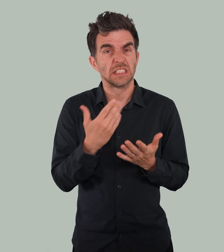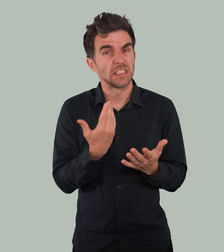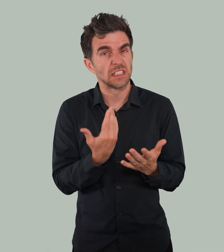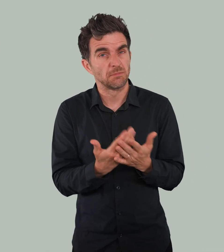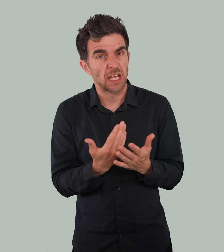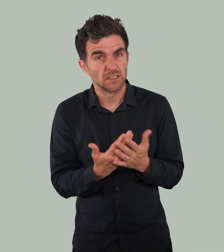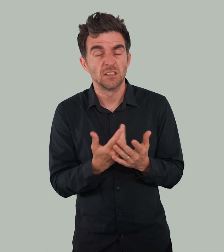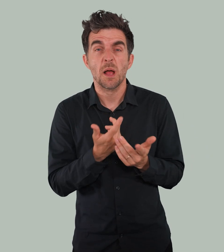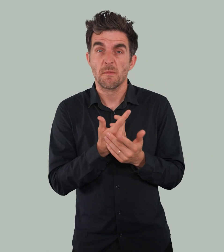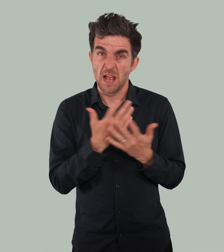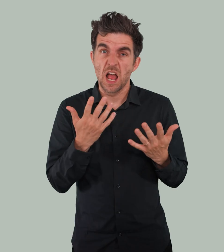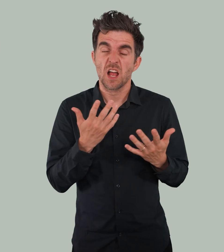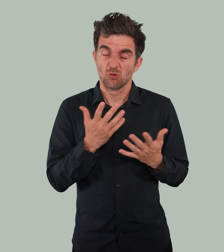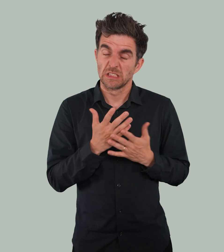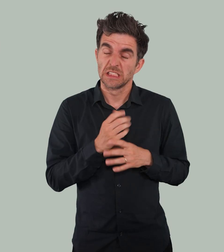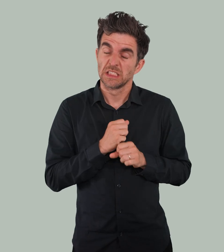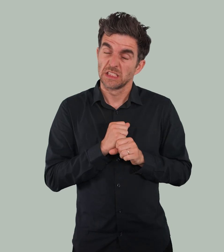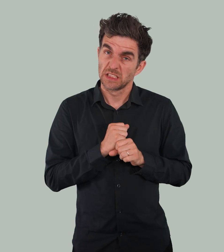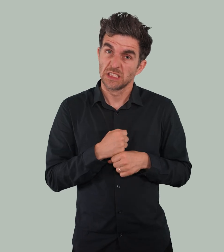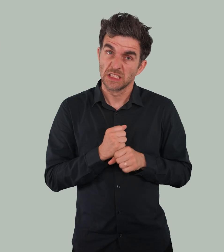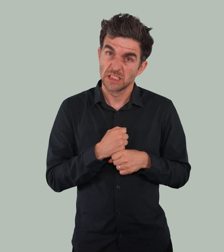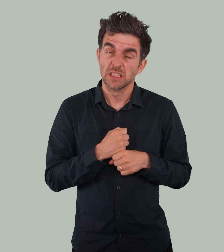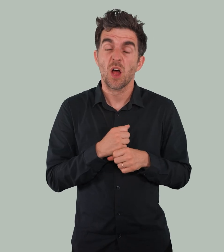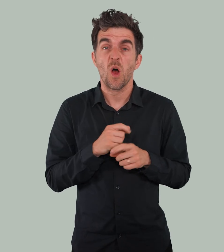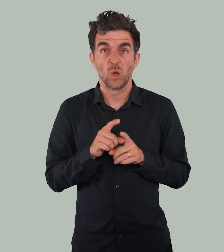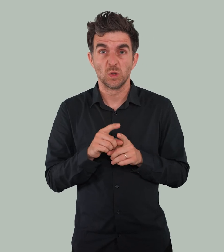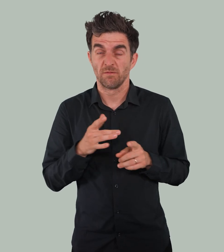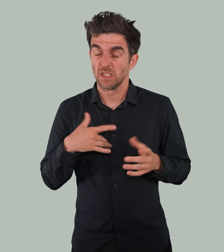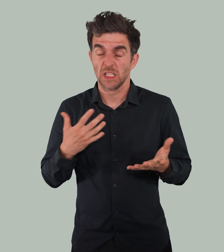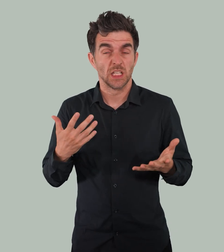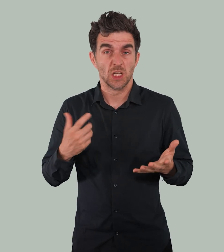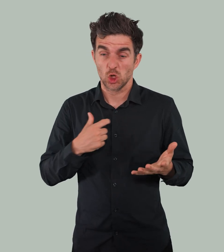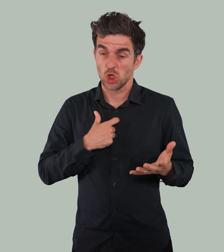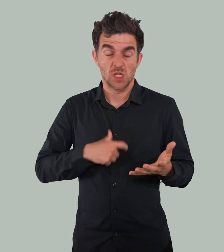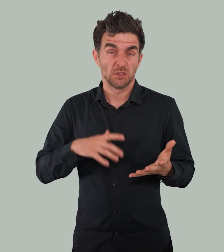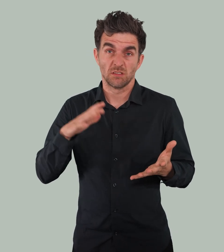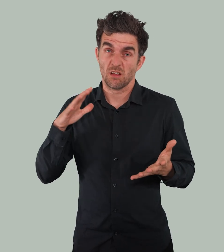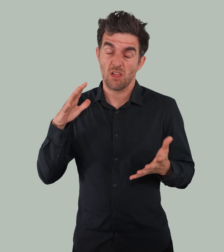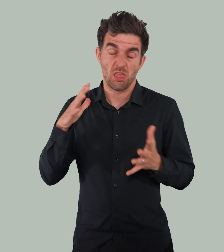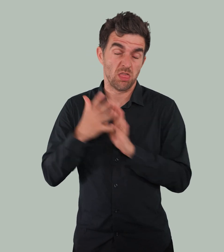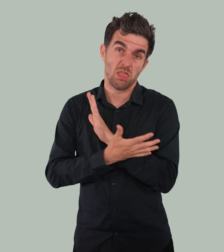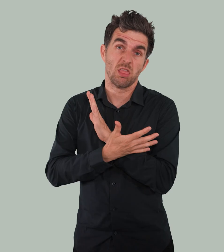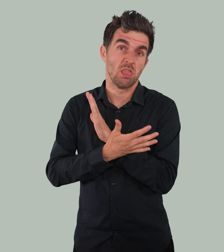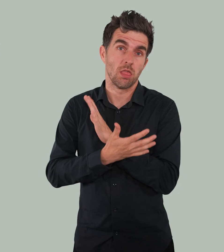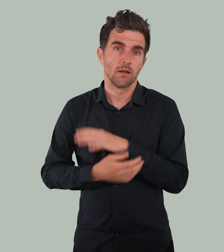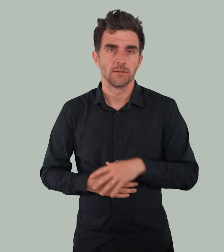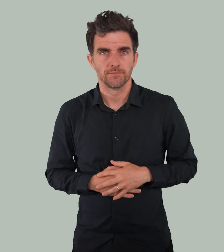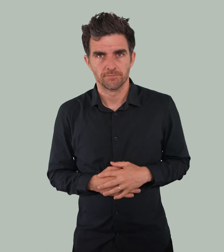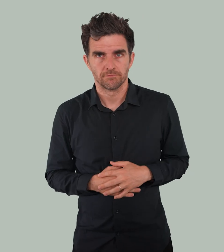demanding, and, in many cases, distressing or dehumanising.